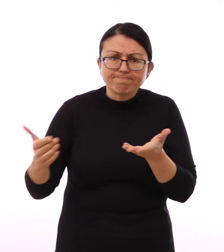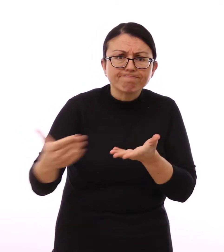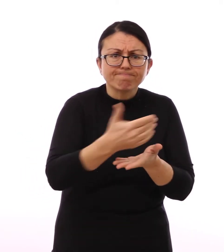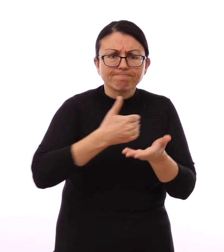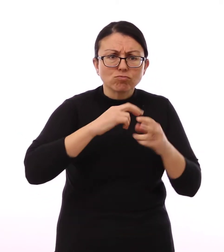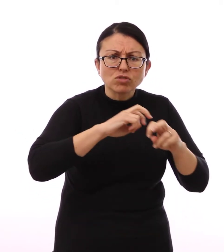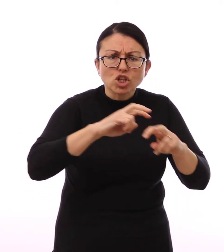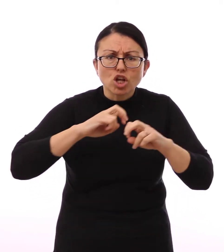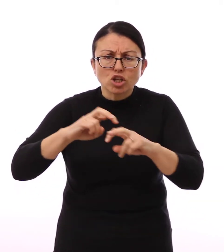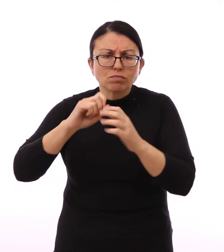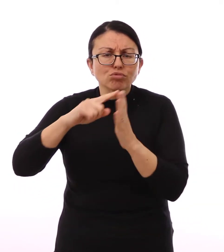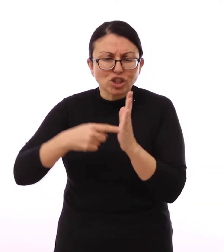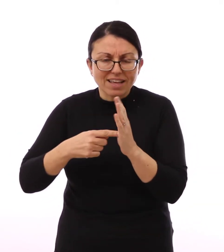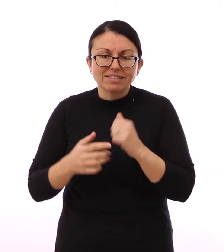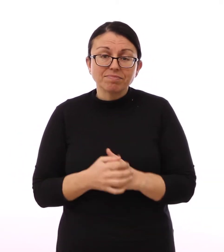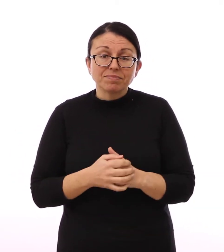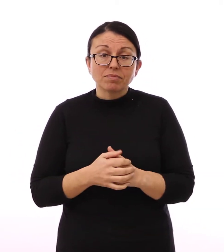in this collaborative research project.